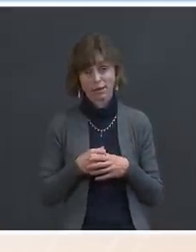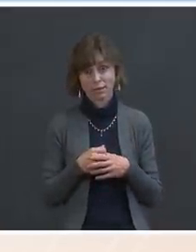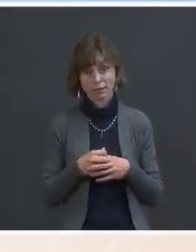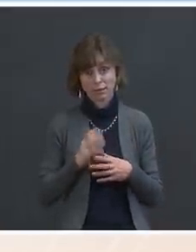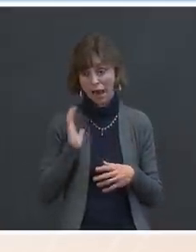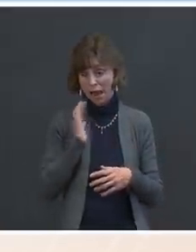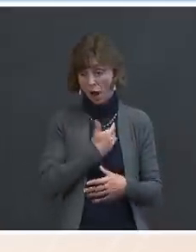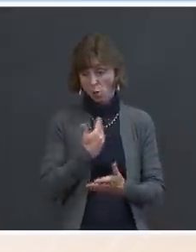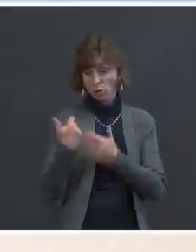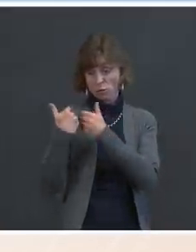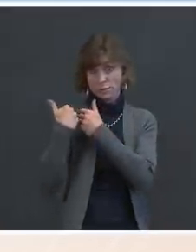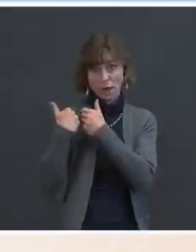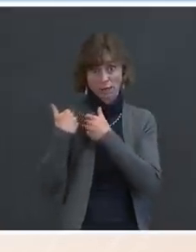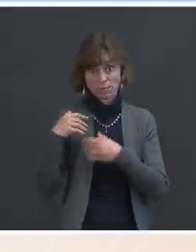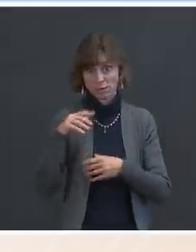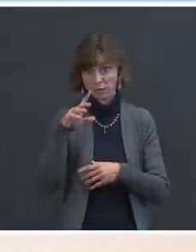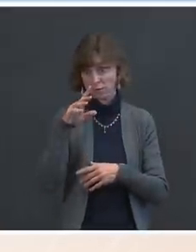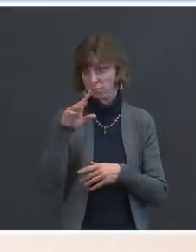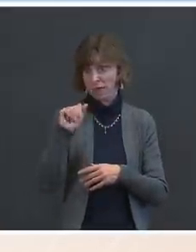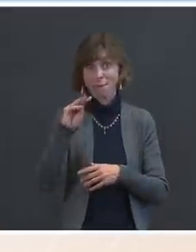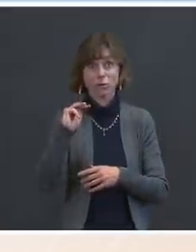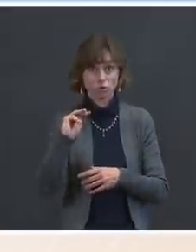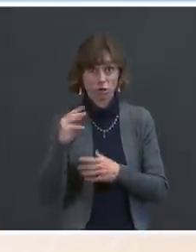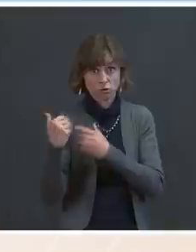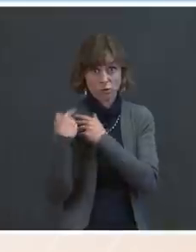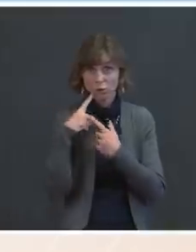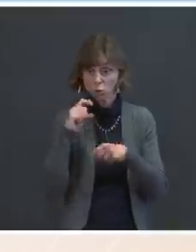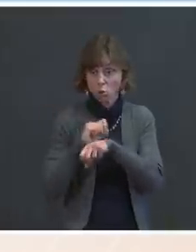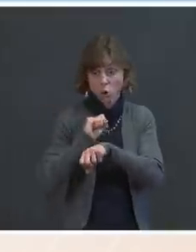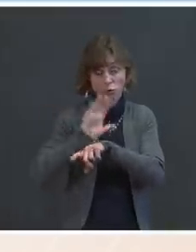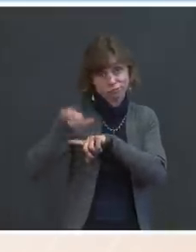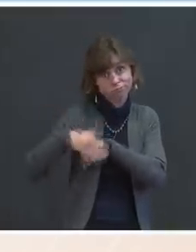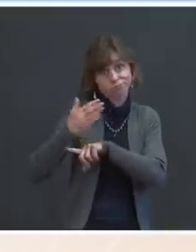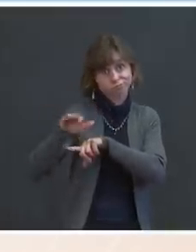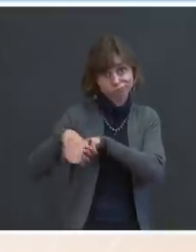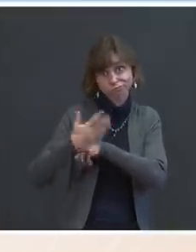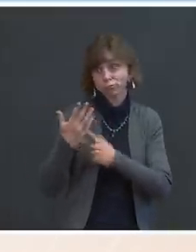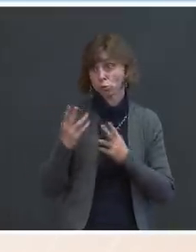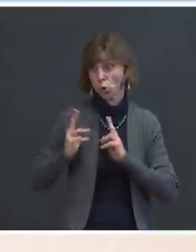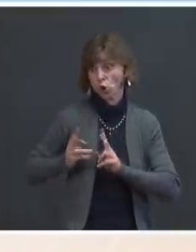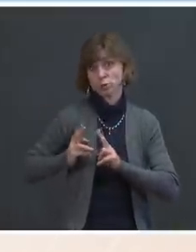to continue to work day and night to expedite the process of ensuring there